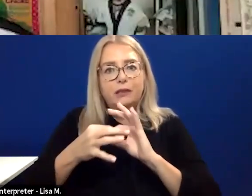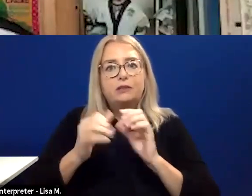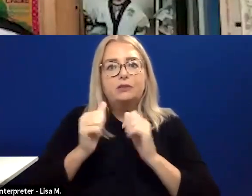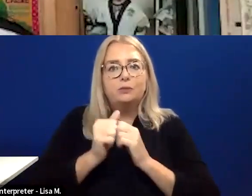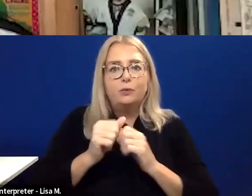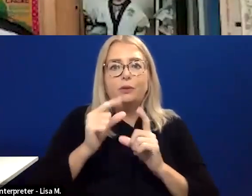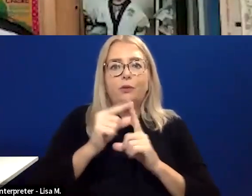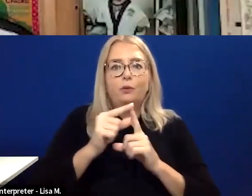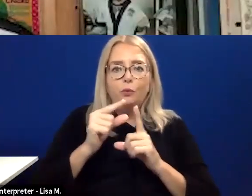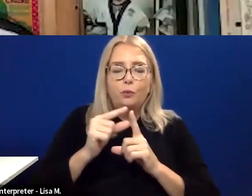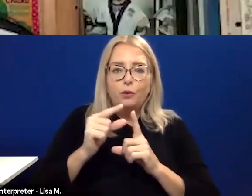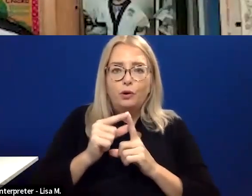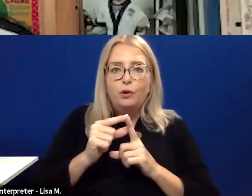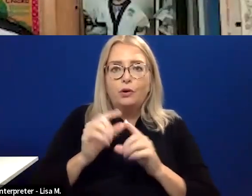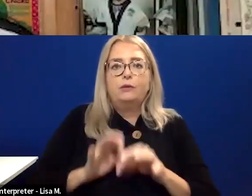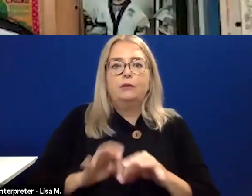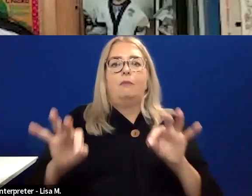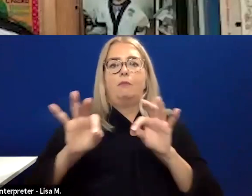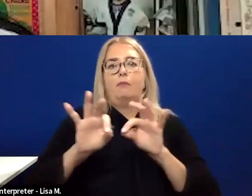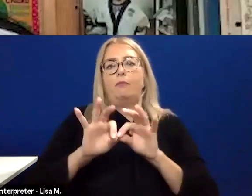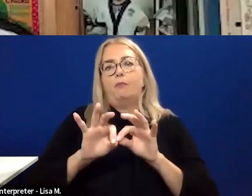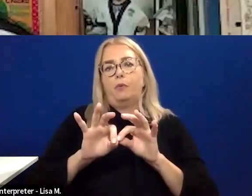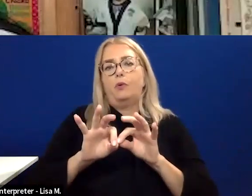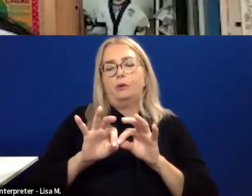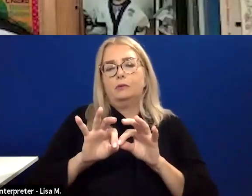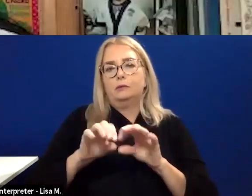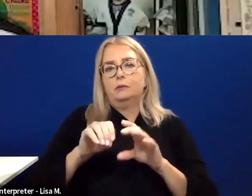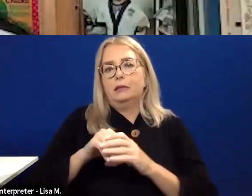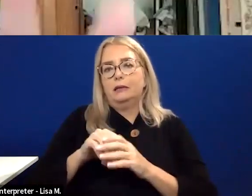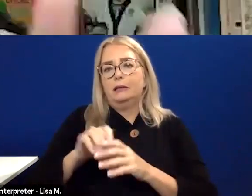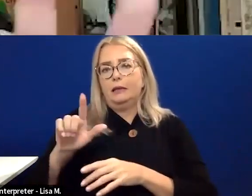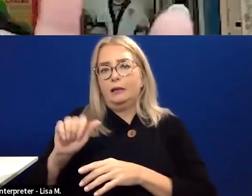that you see in content-rich English language arts instructions so before we move forward I wanted to